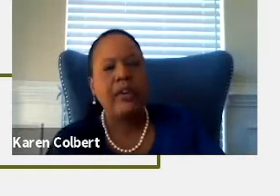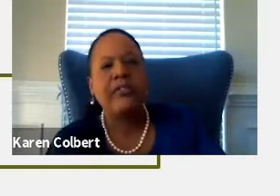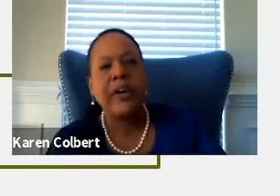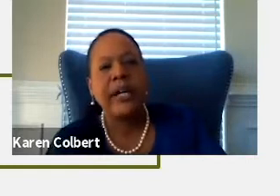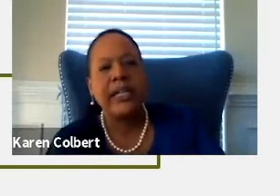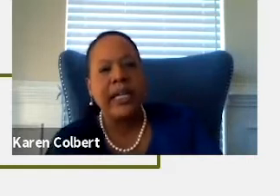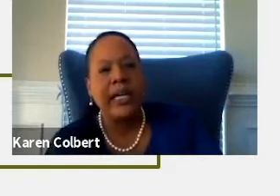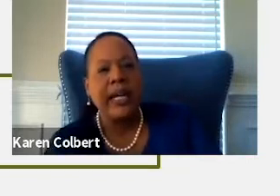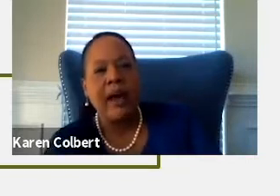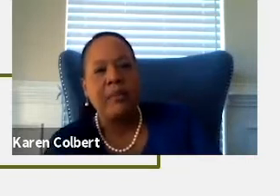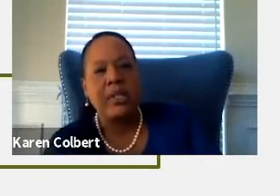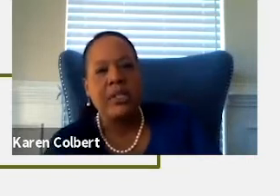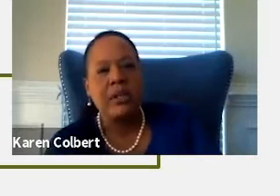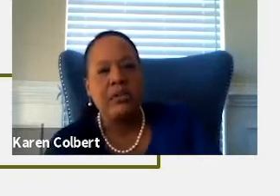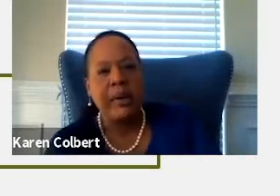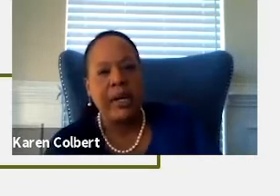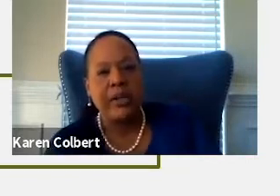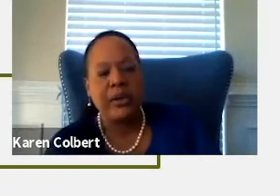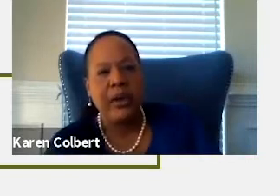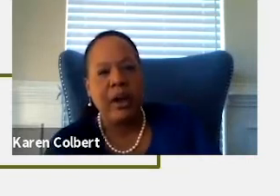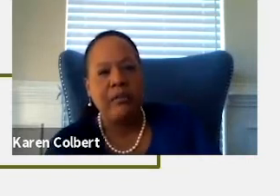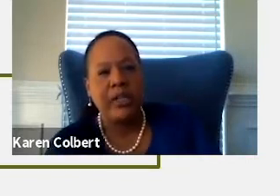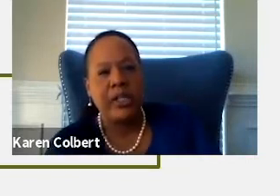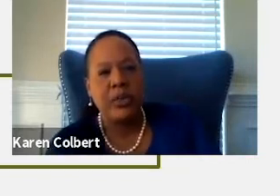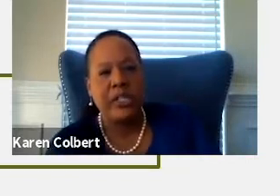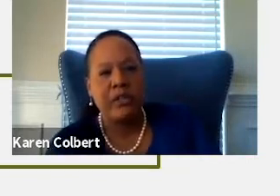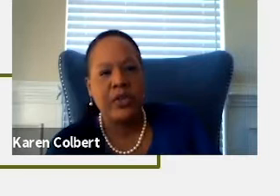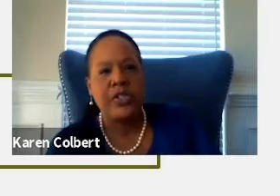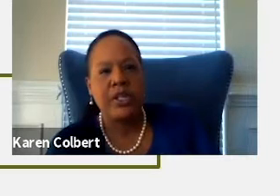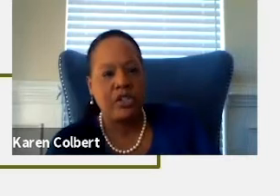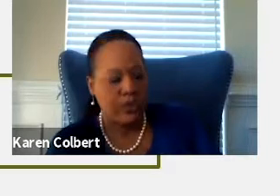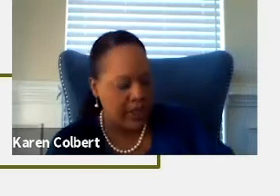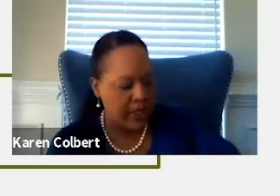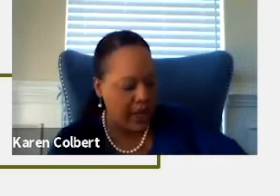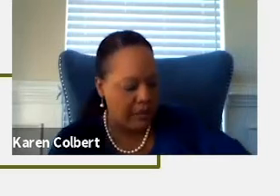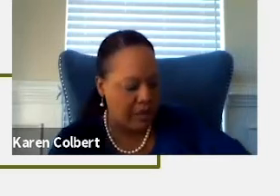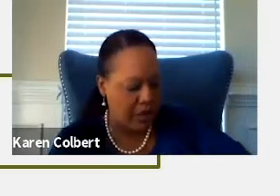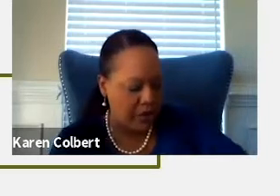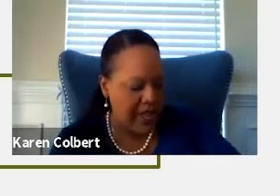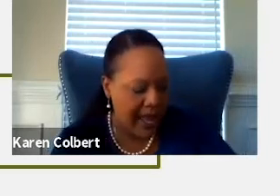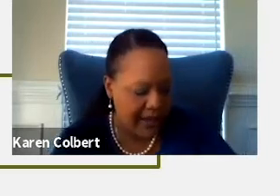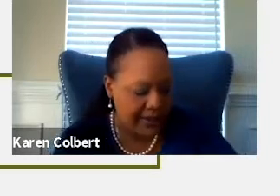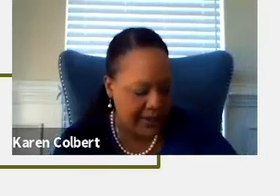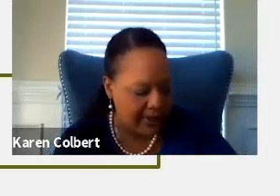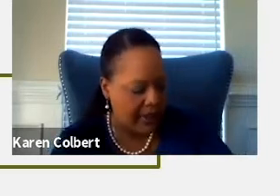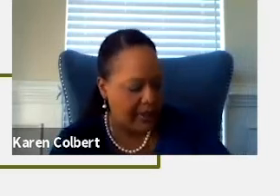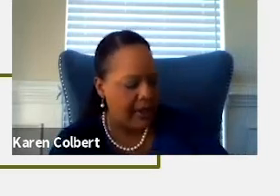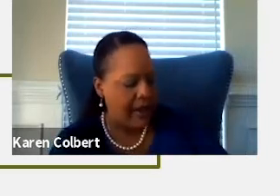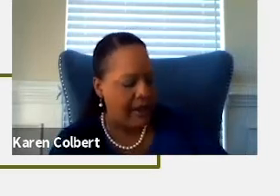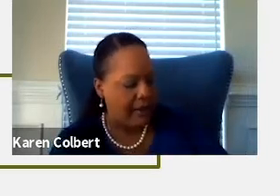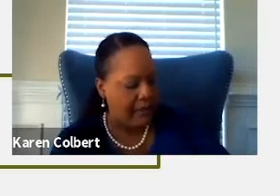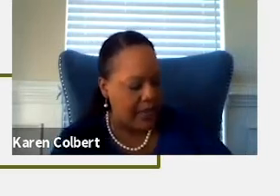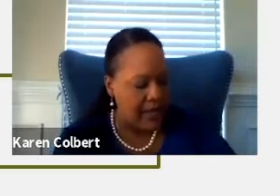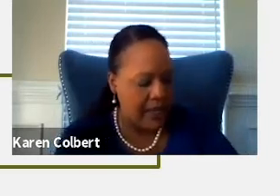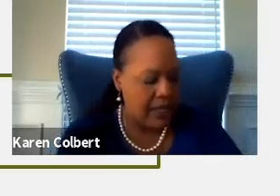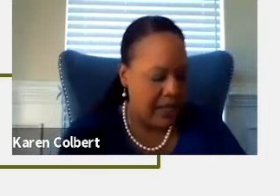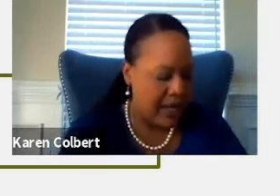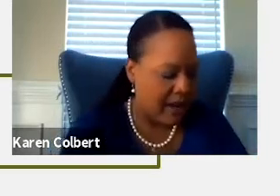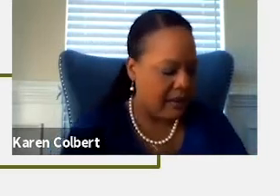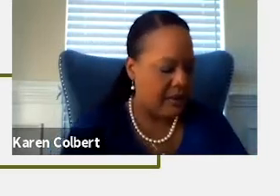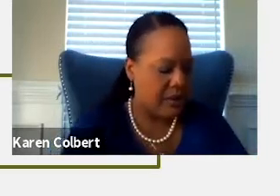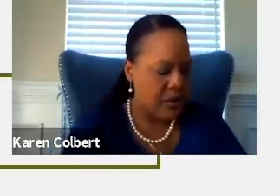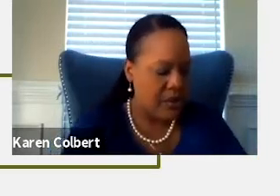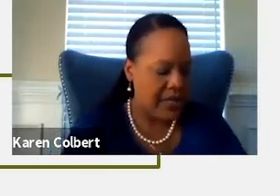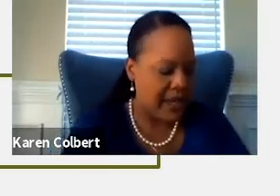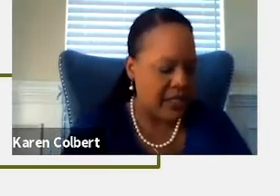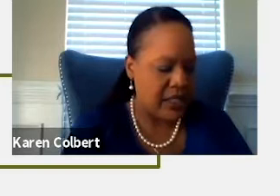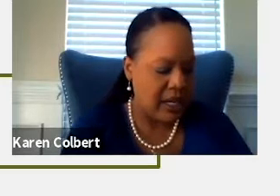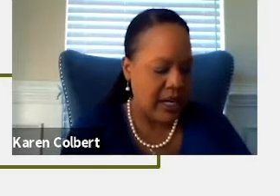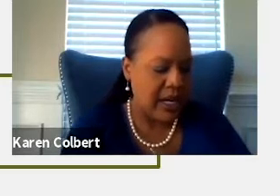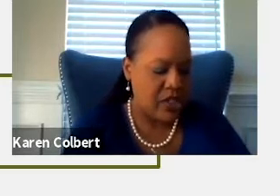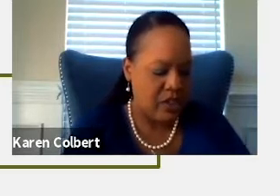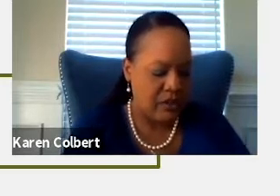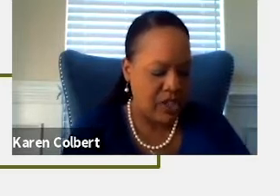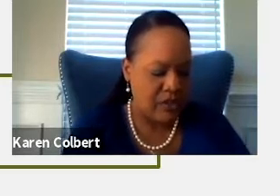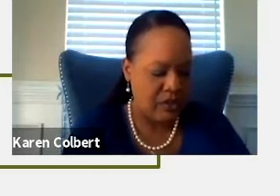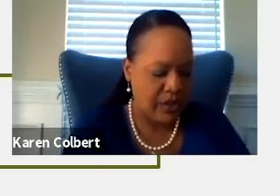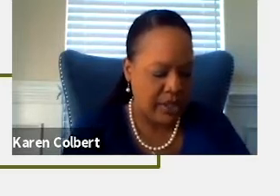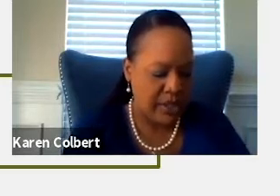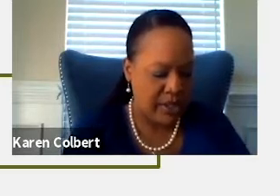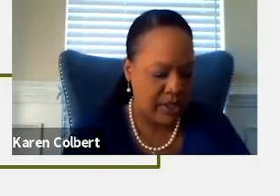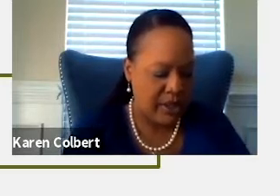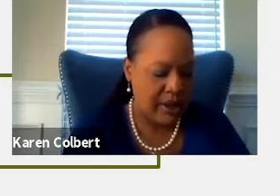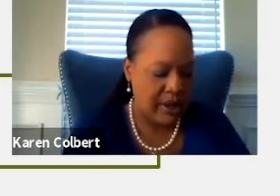Finally, this is a reminder of the 21st Century Cures Act. The Cures Act and NIH Innovation